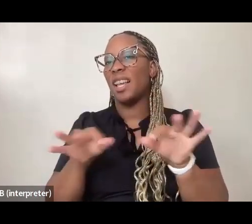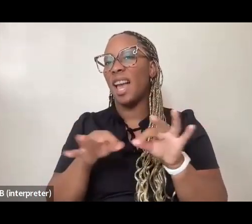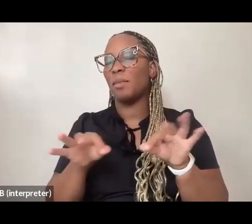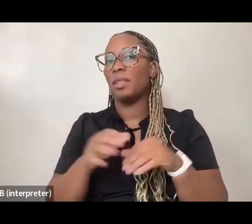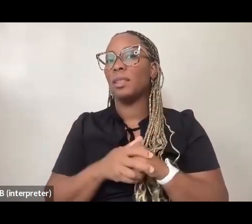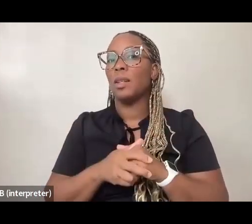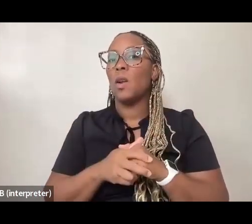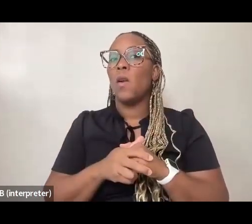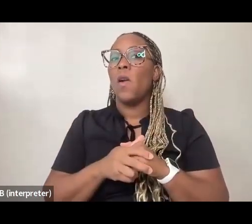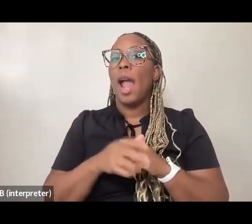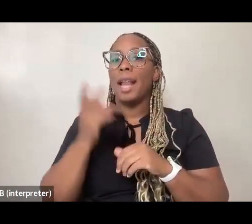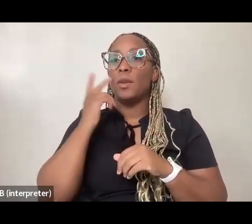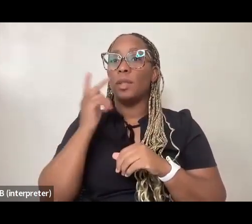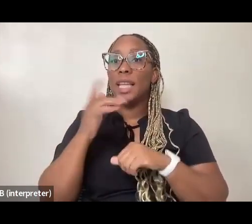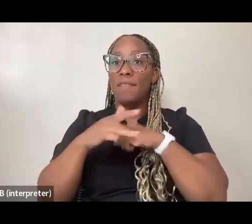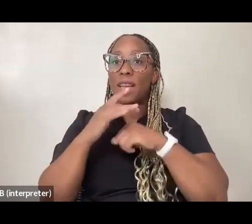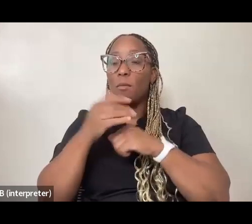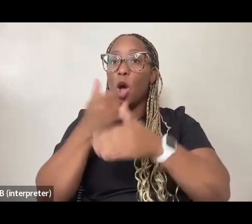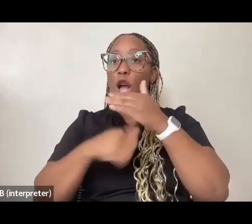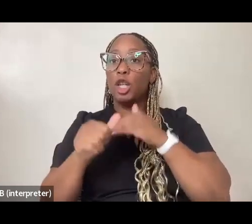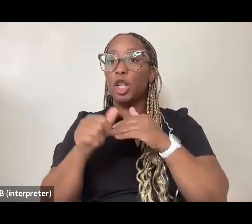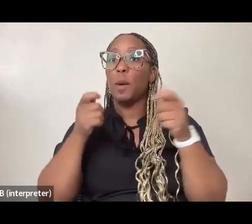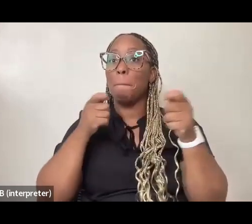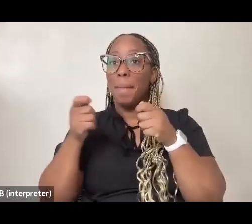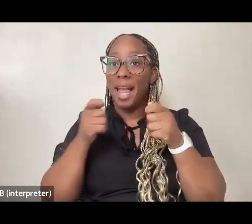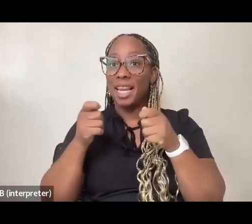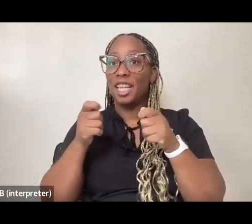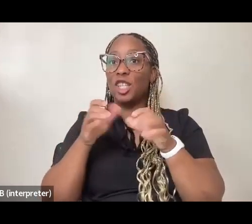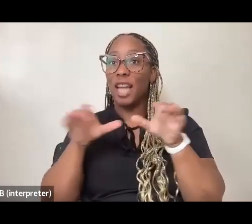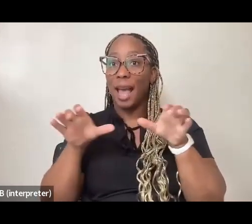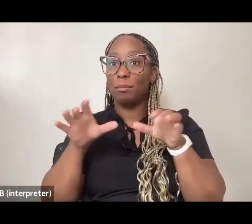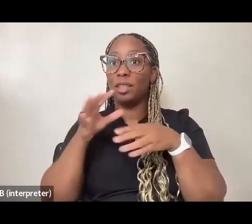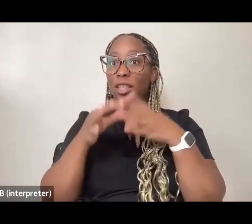see them available under the manage captions option.